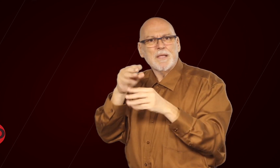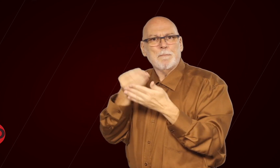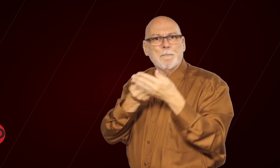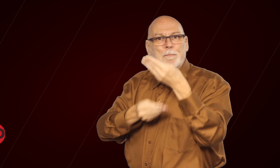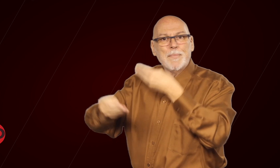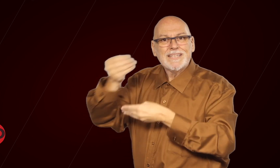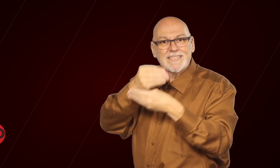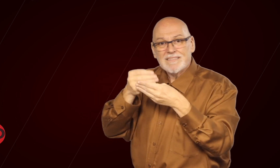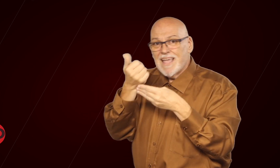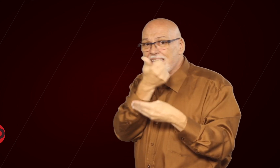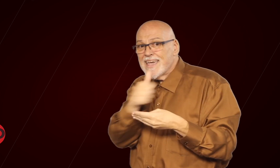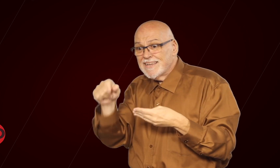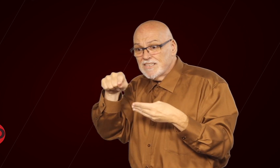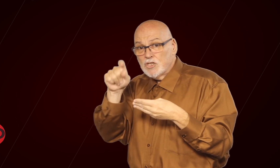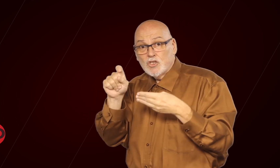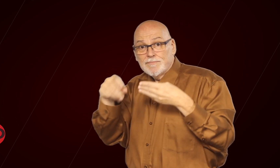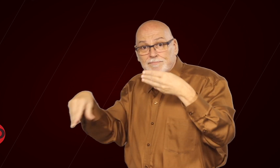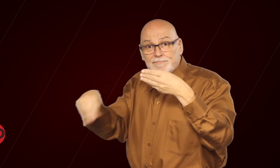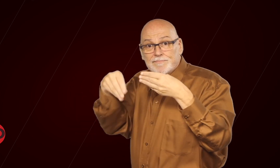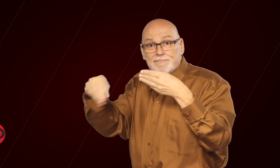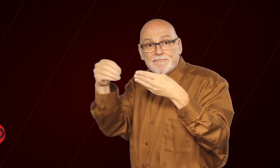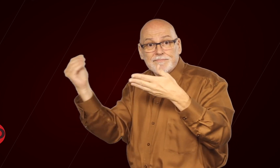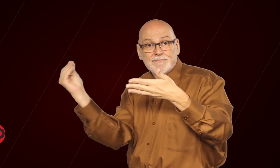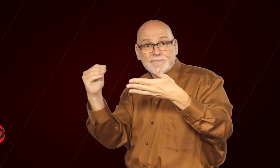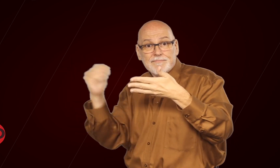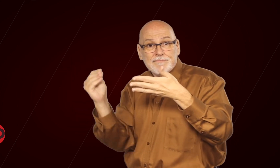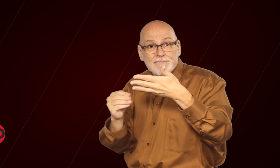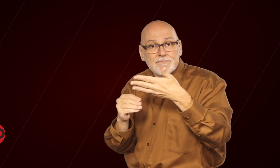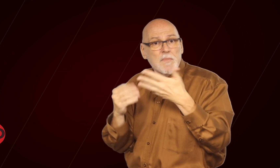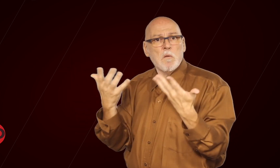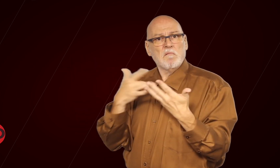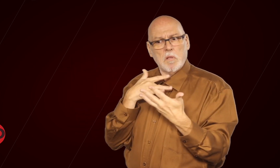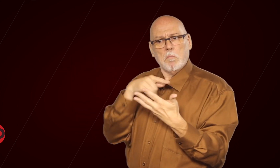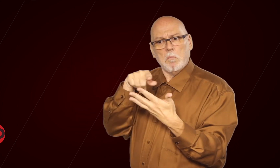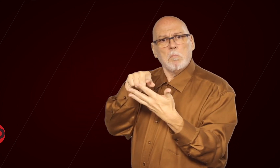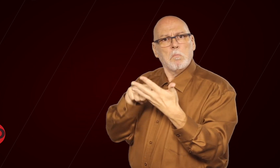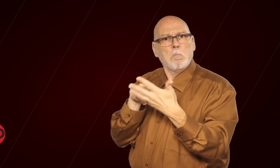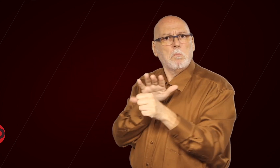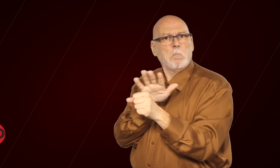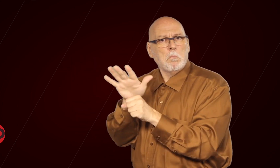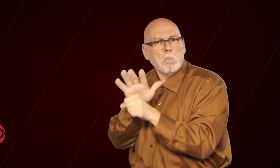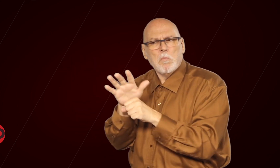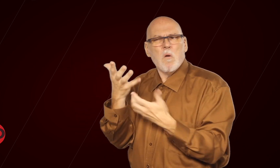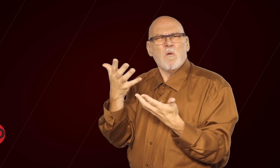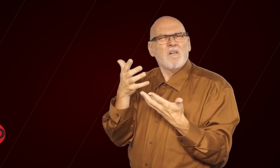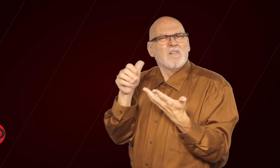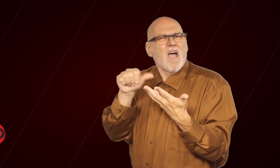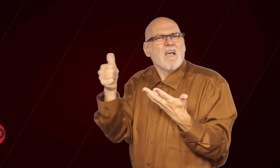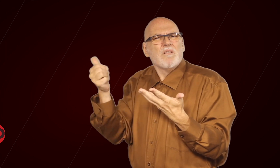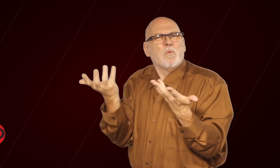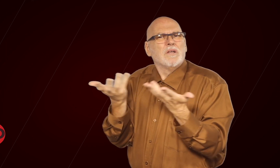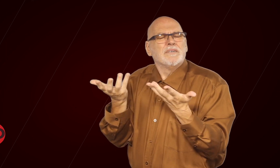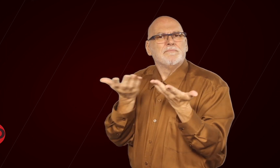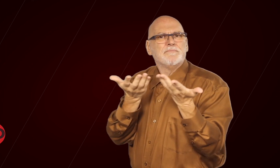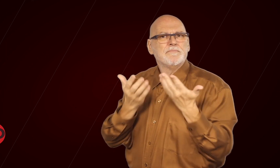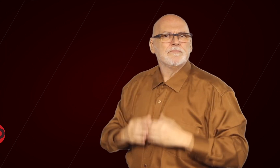if it addresses all needs and is adequate or ?